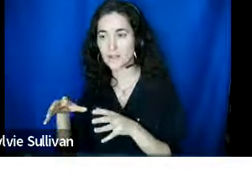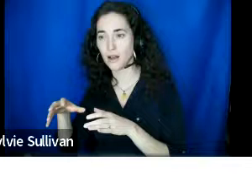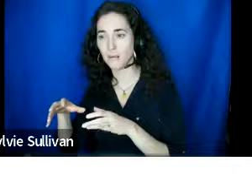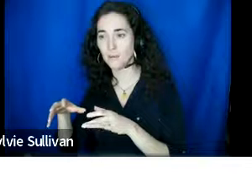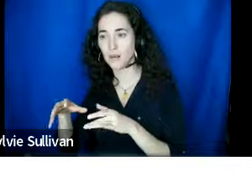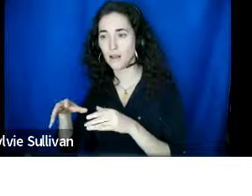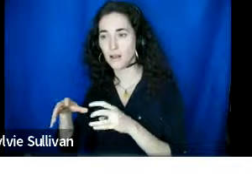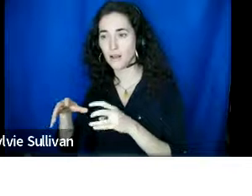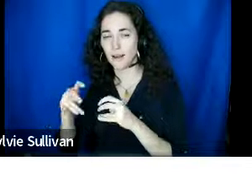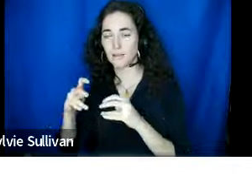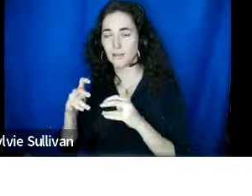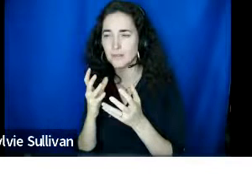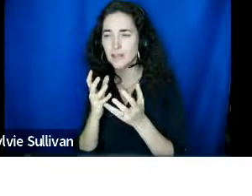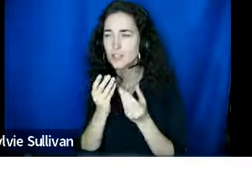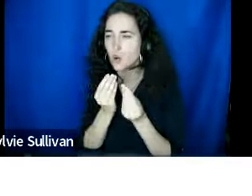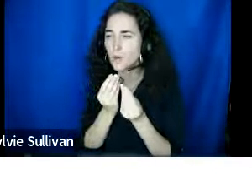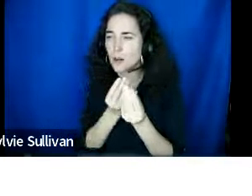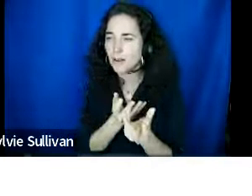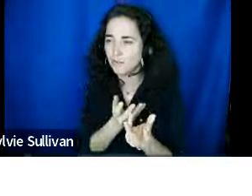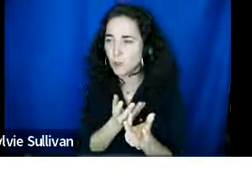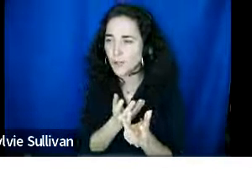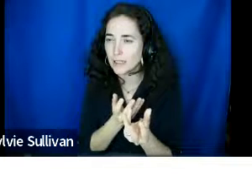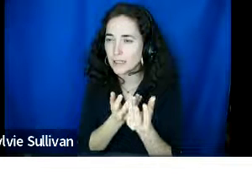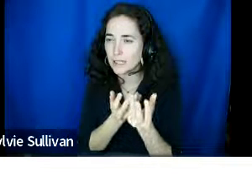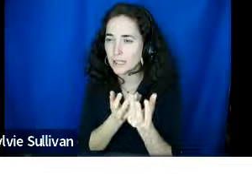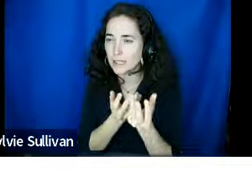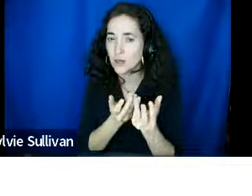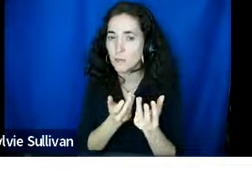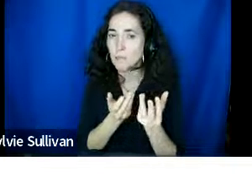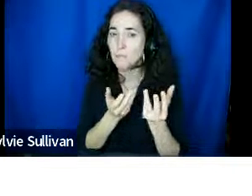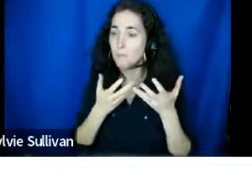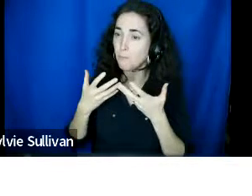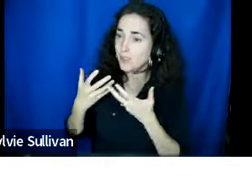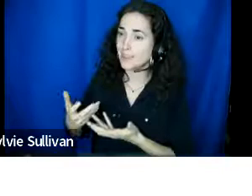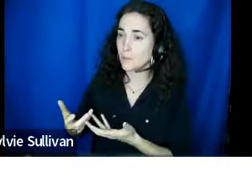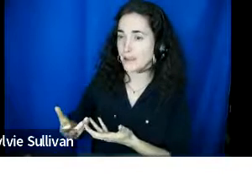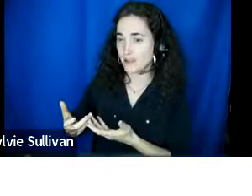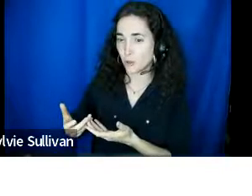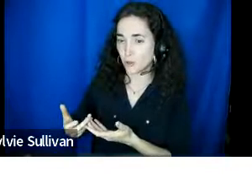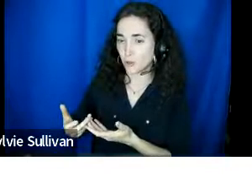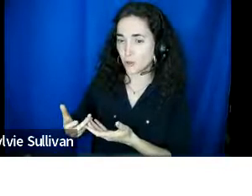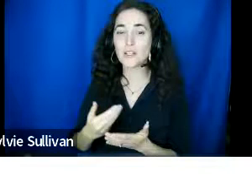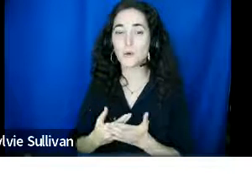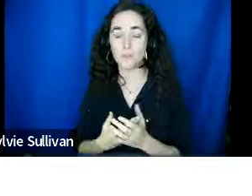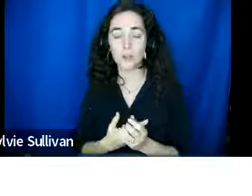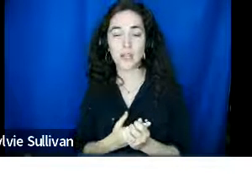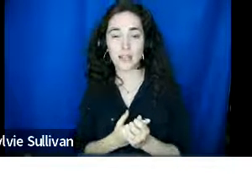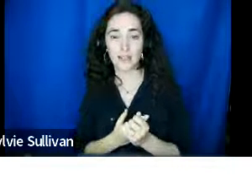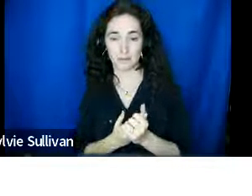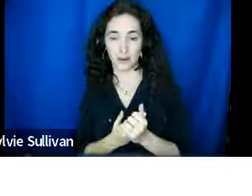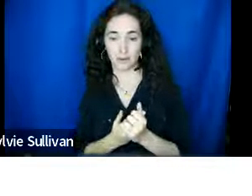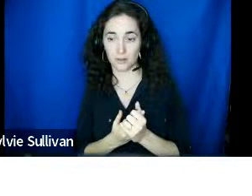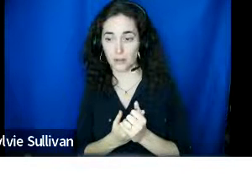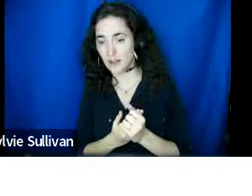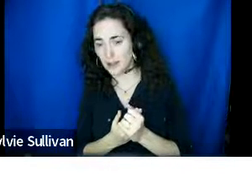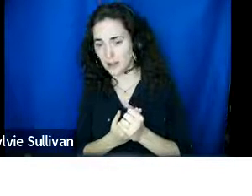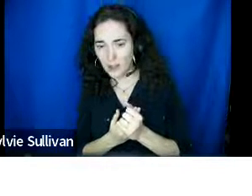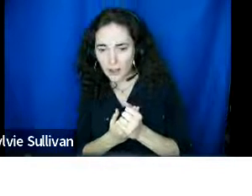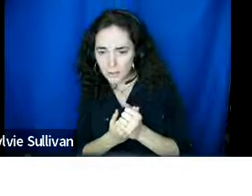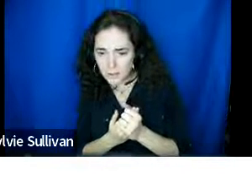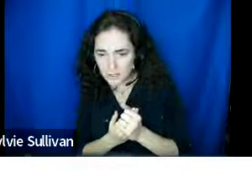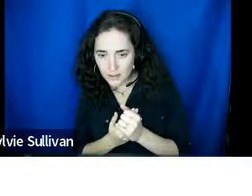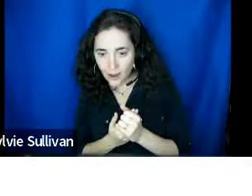It doesn't always, it doesn't always come out fluently but they are being understood, and that's what communicating is about, see?